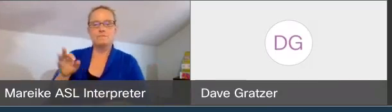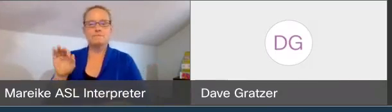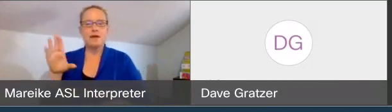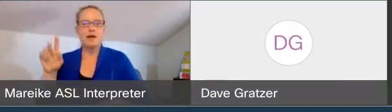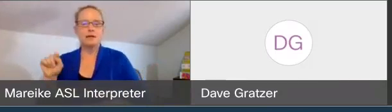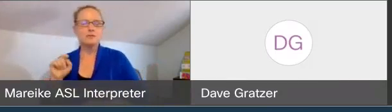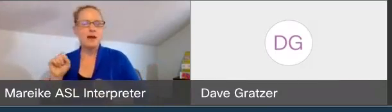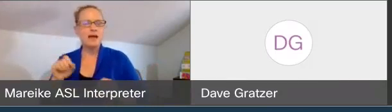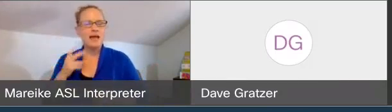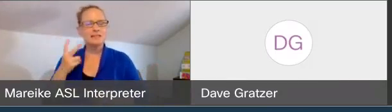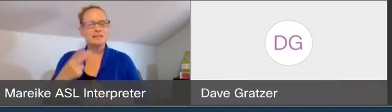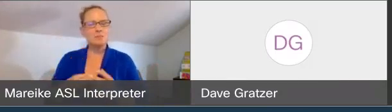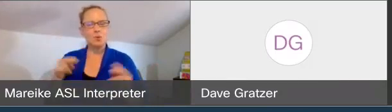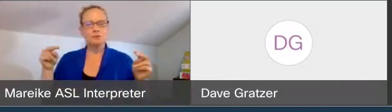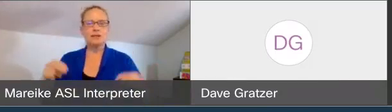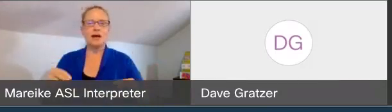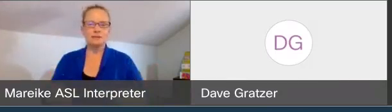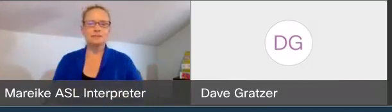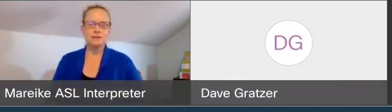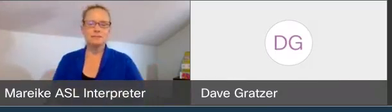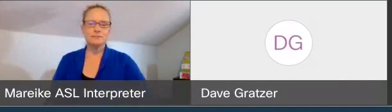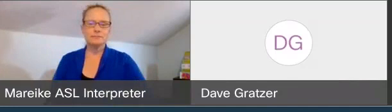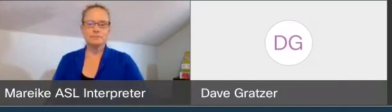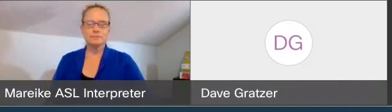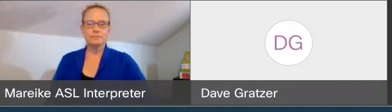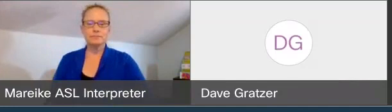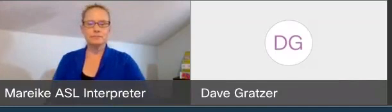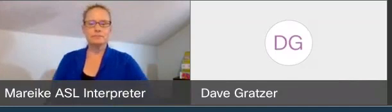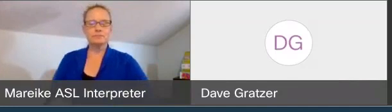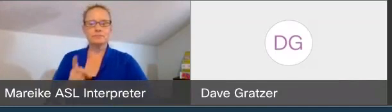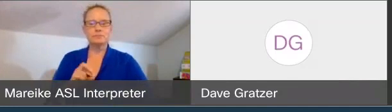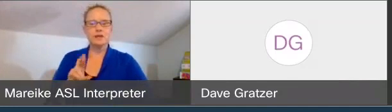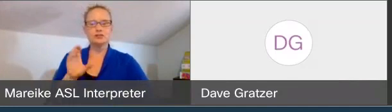both sides of it. - And I guess if you're gonna address